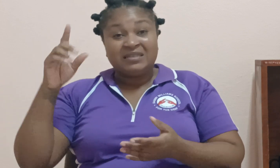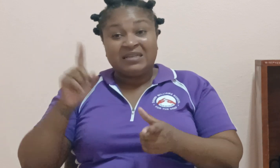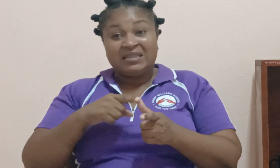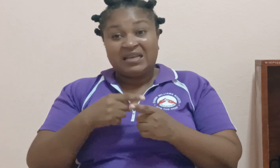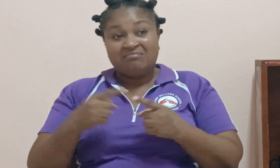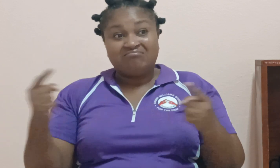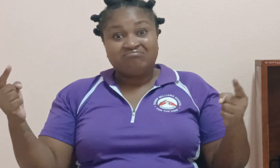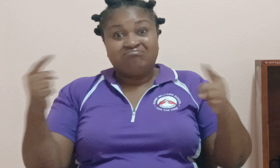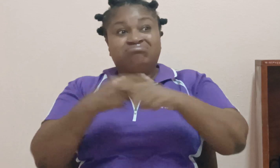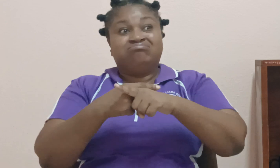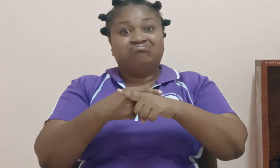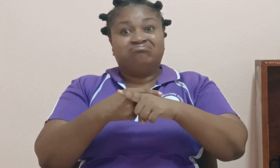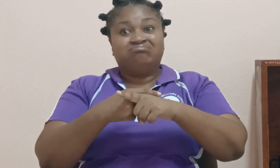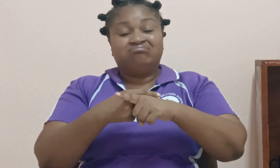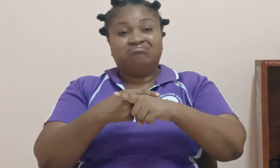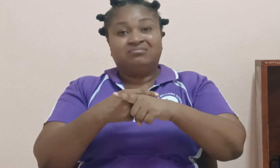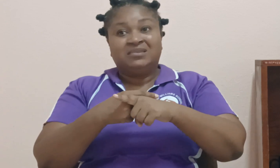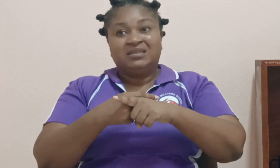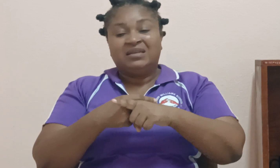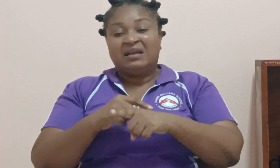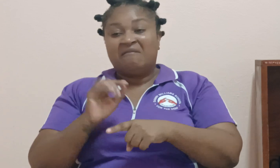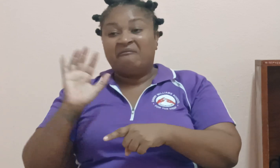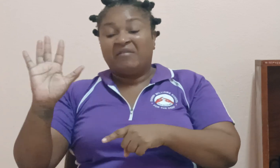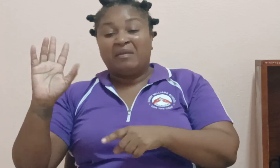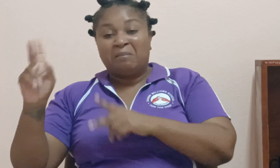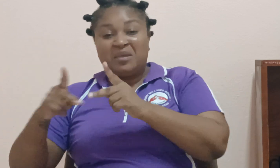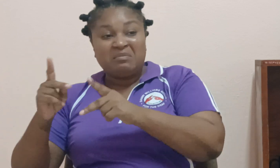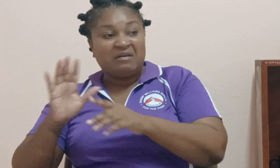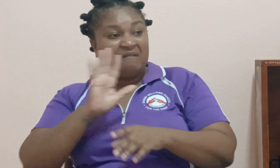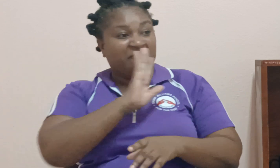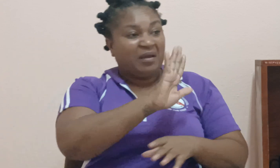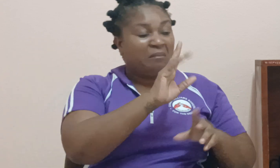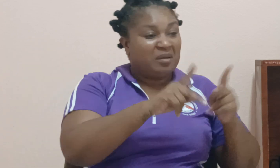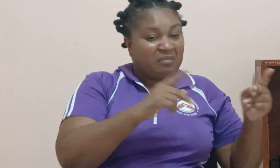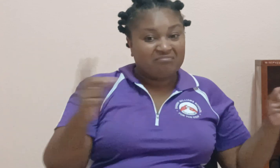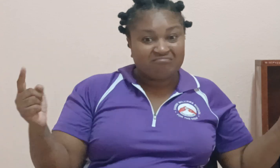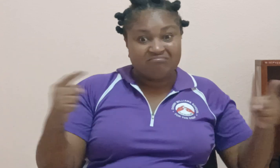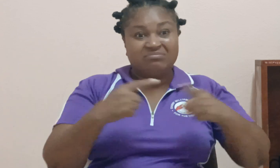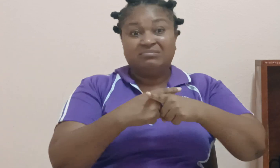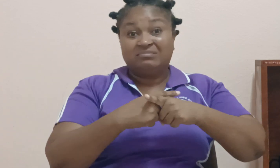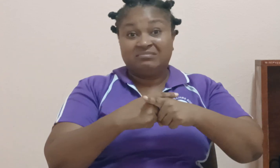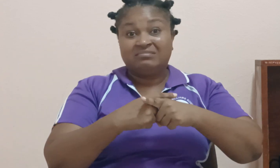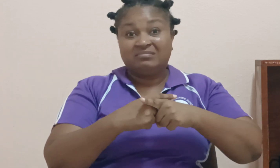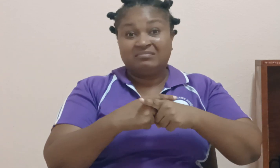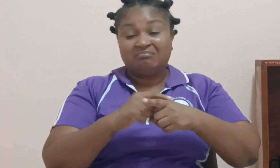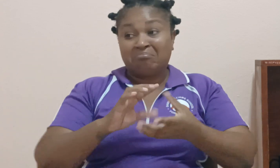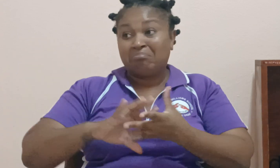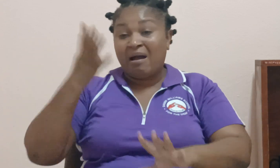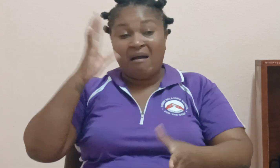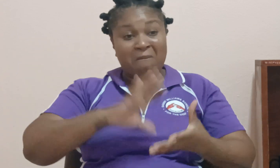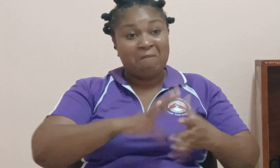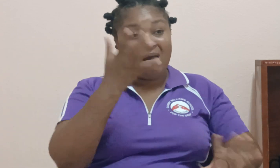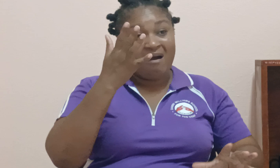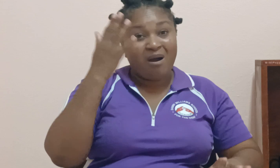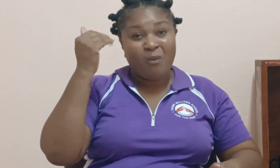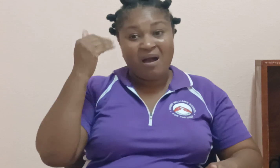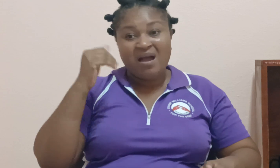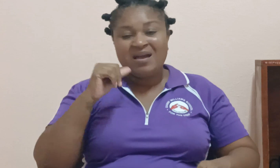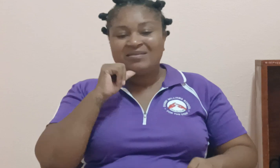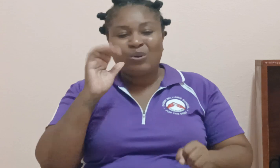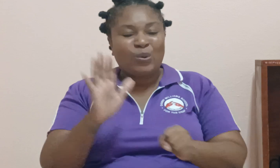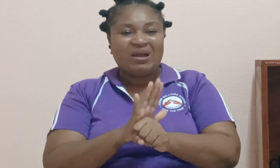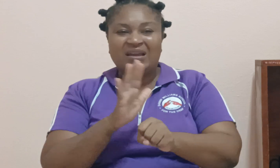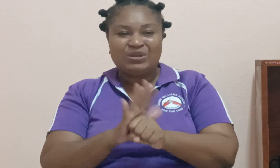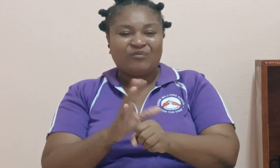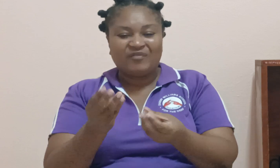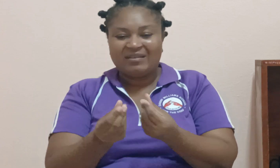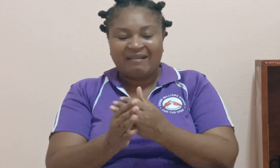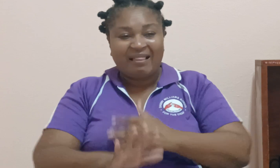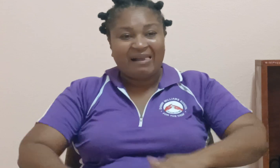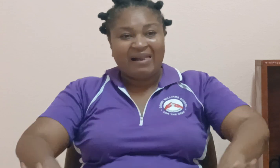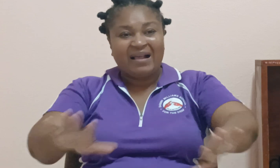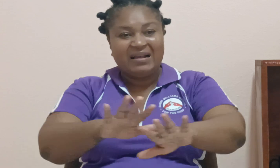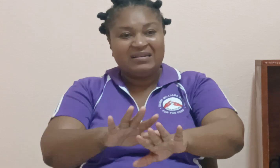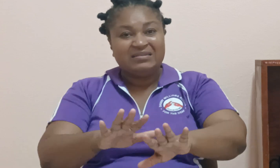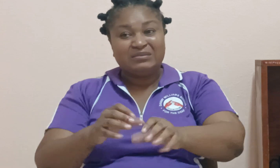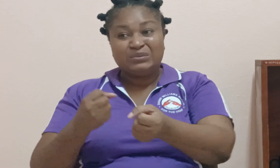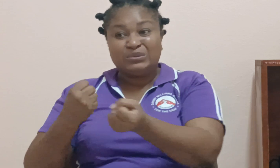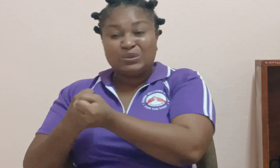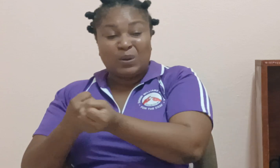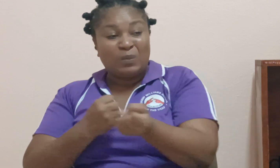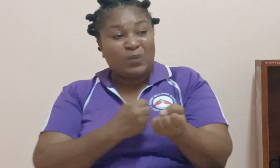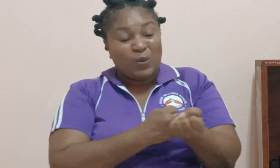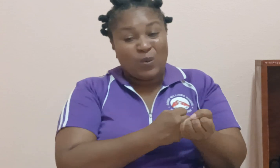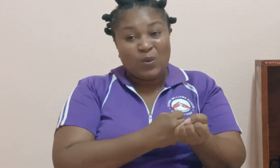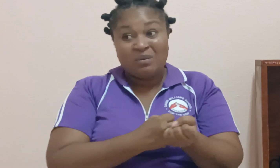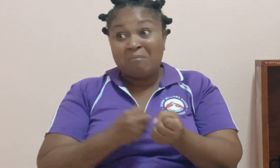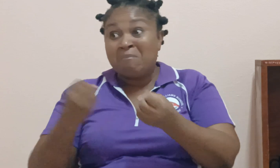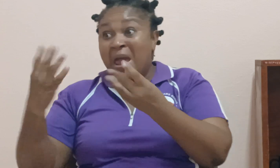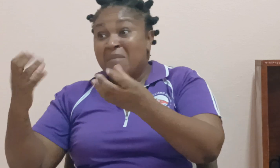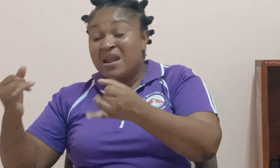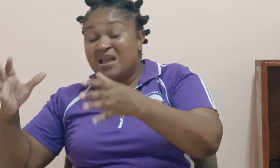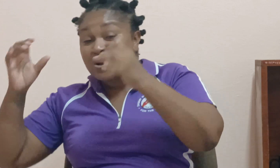between their herdsmen as the land was inadequate to support the numerous cattle